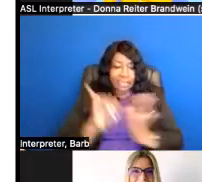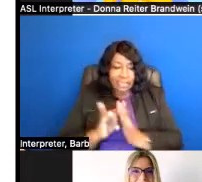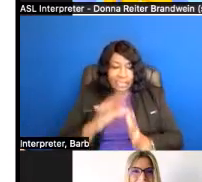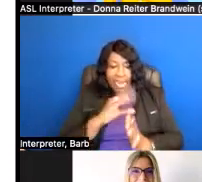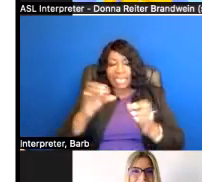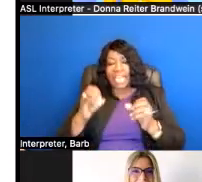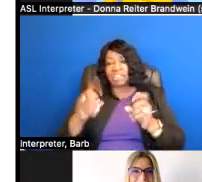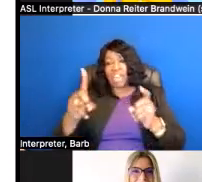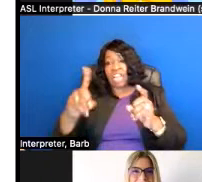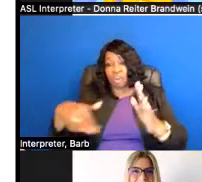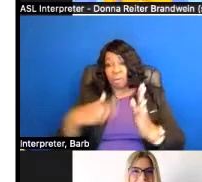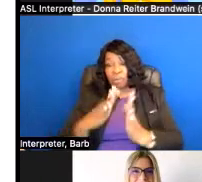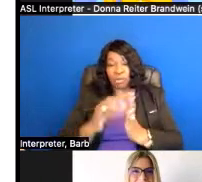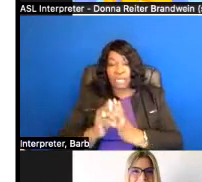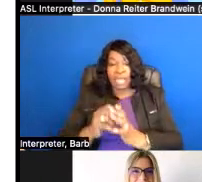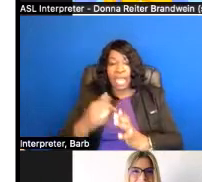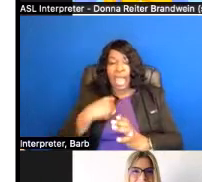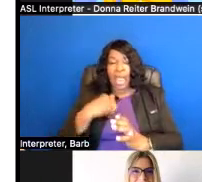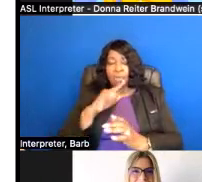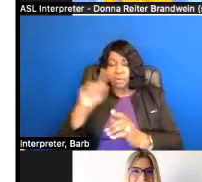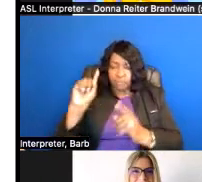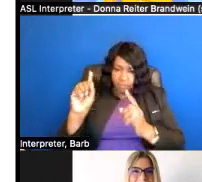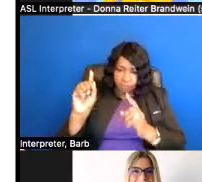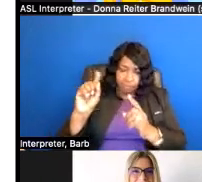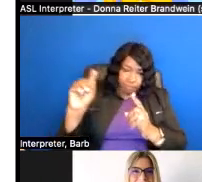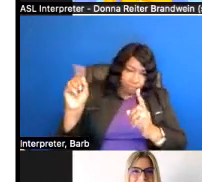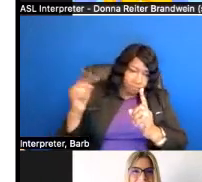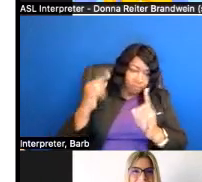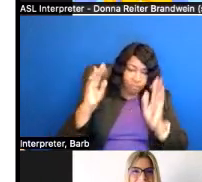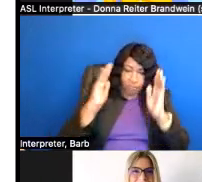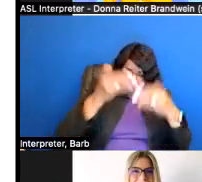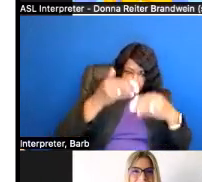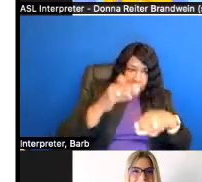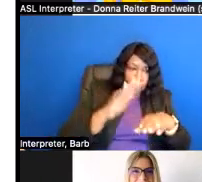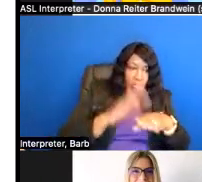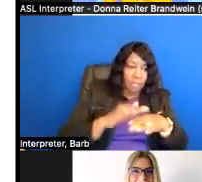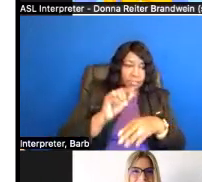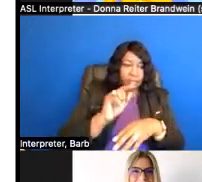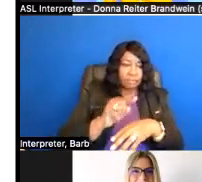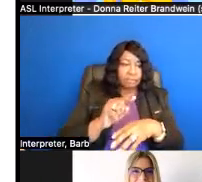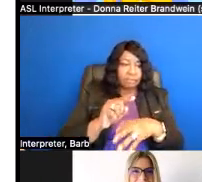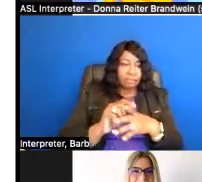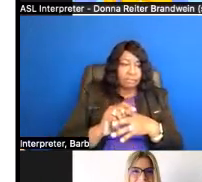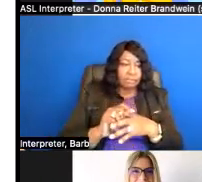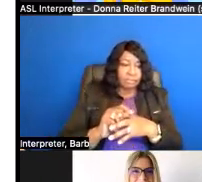So I really gravitated towards the social justice model of disability in the research.